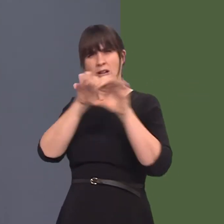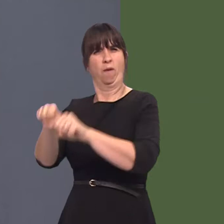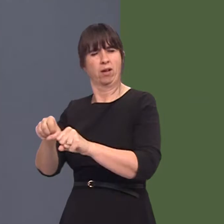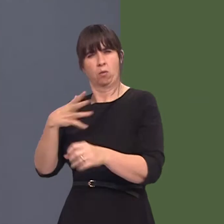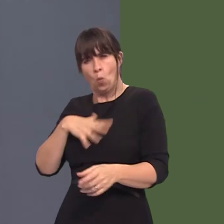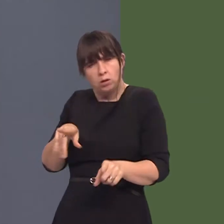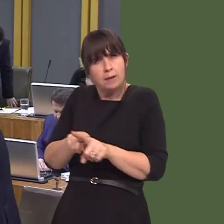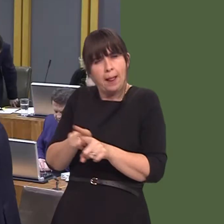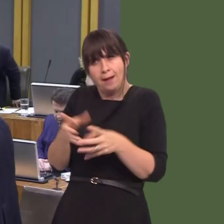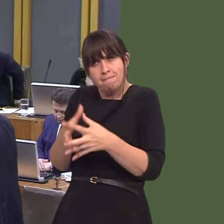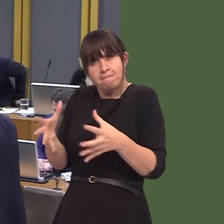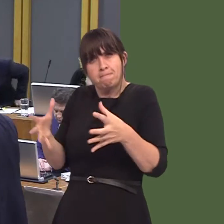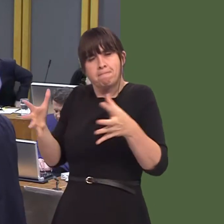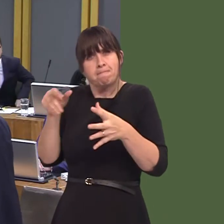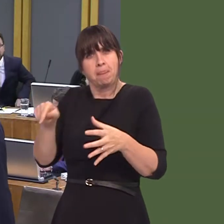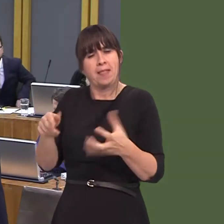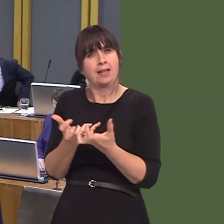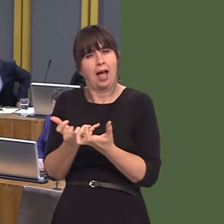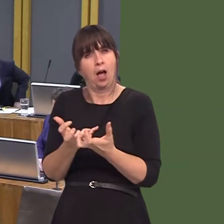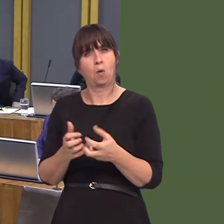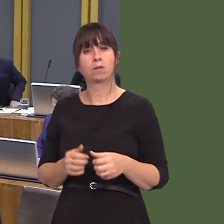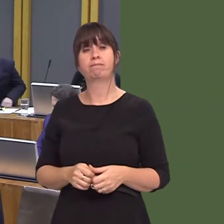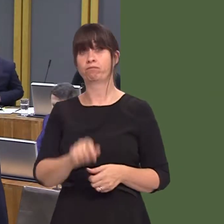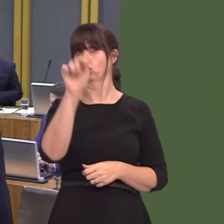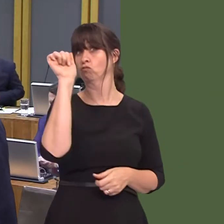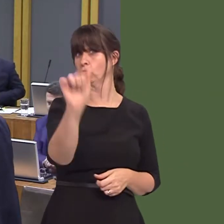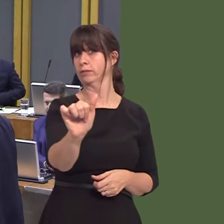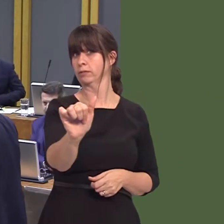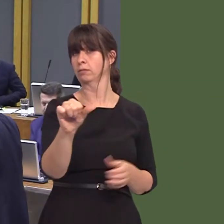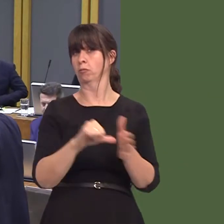Carwyn Jones: The Member has addressed an issue there that is absolutely right.